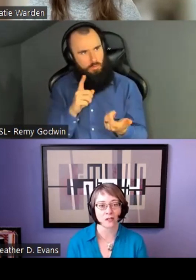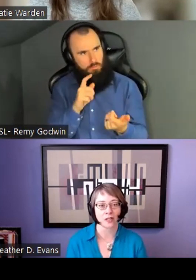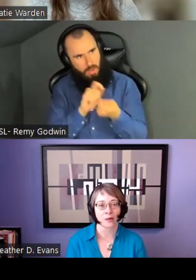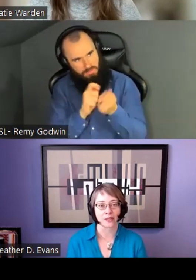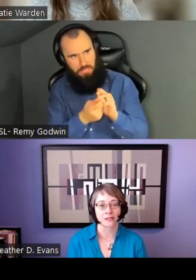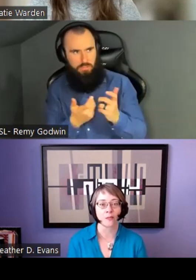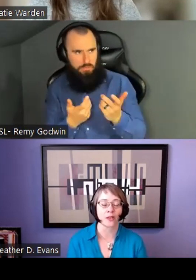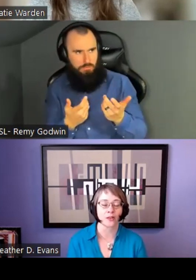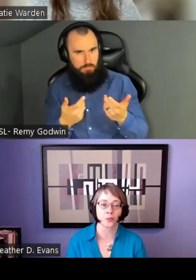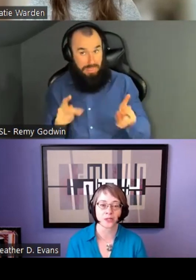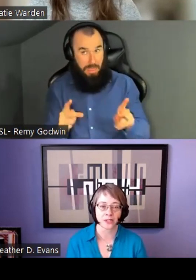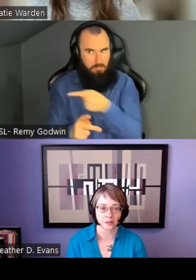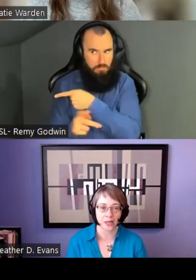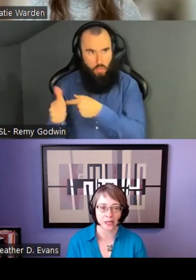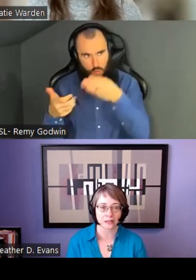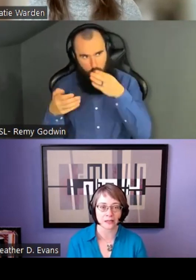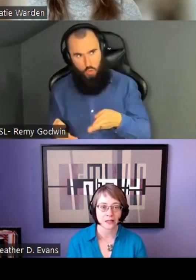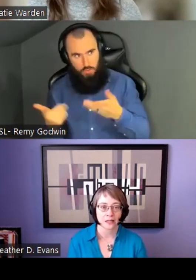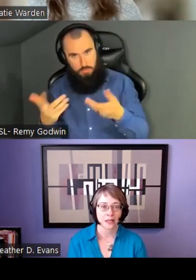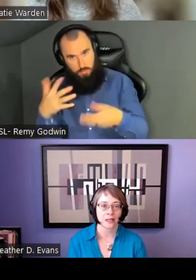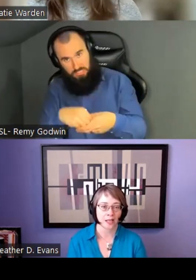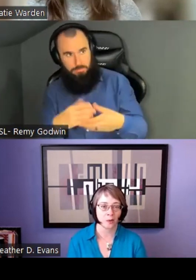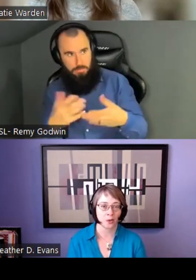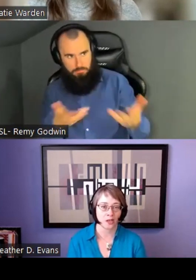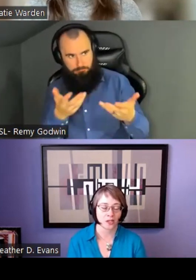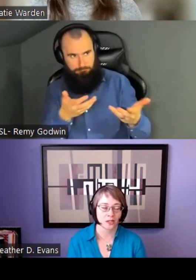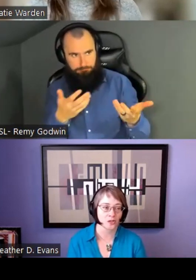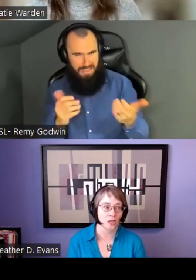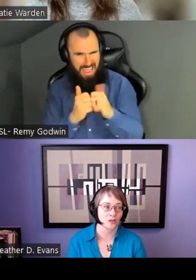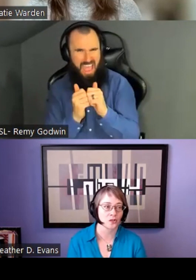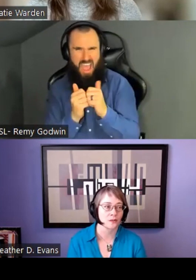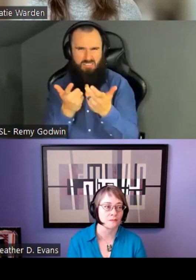of allowing someone else to participate in that communication exchange?